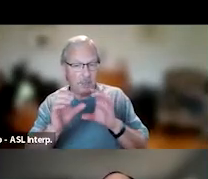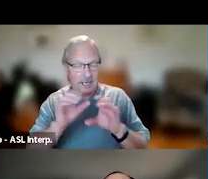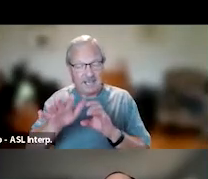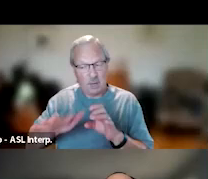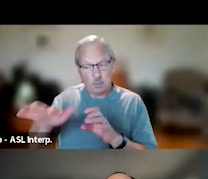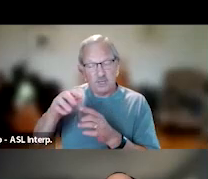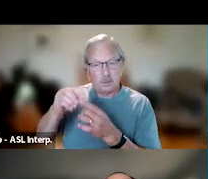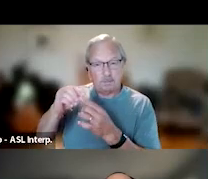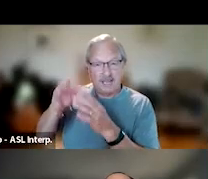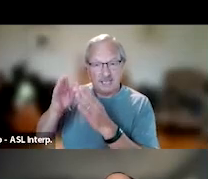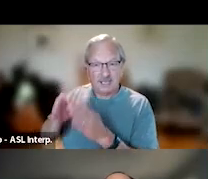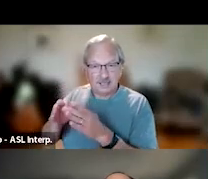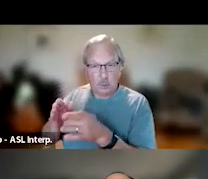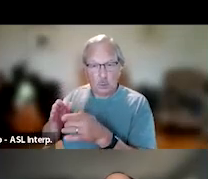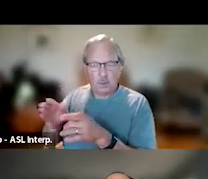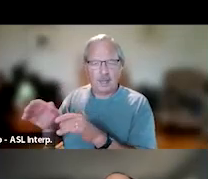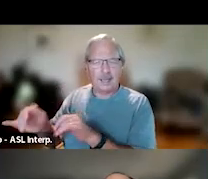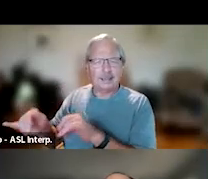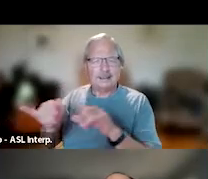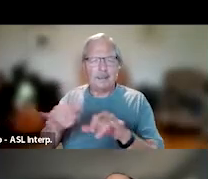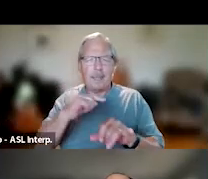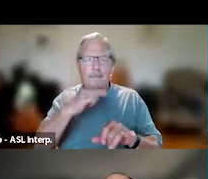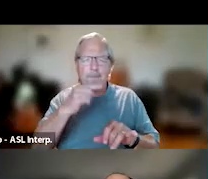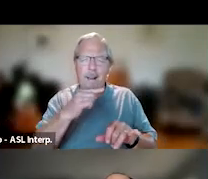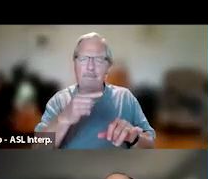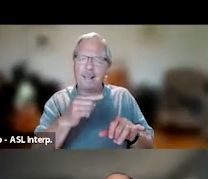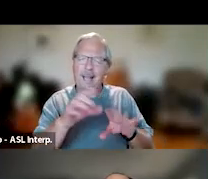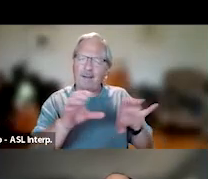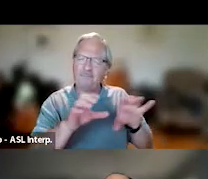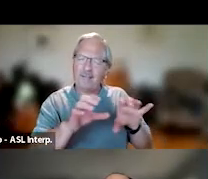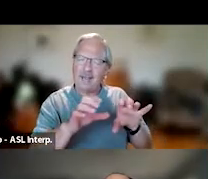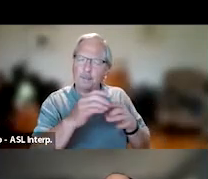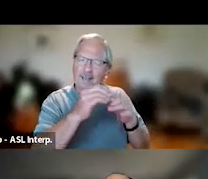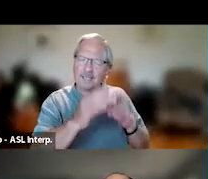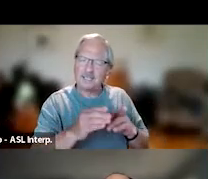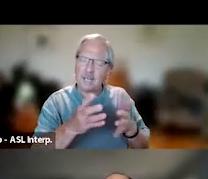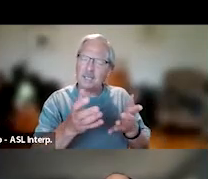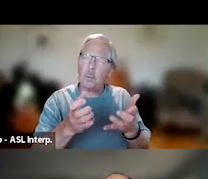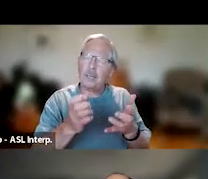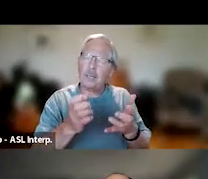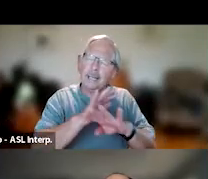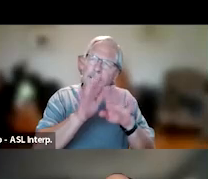And are these the same as public affairs specialists? Just trying to get a clear line of like who to contact